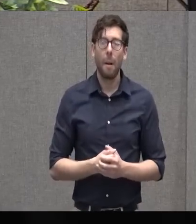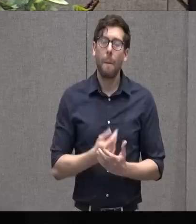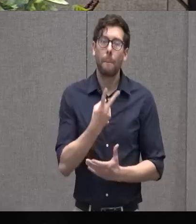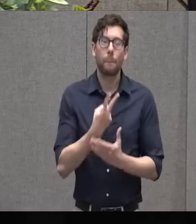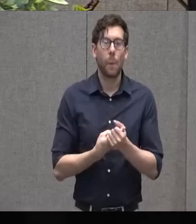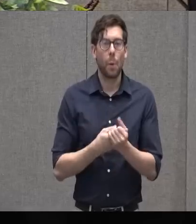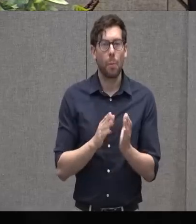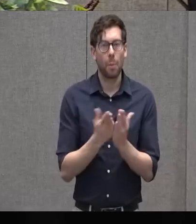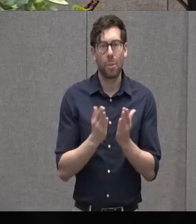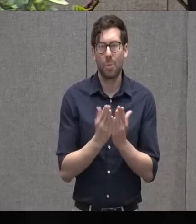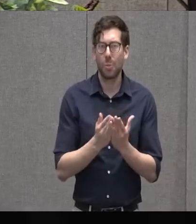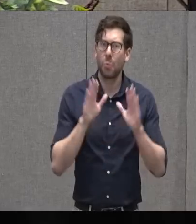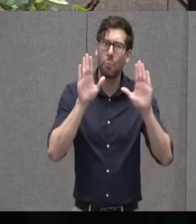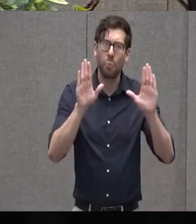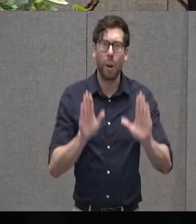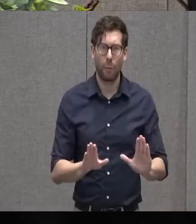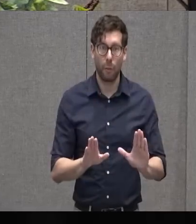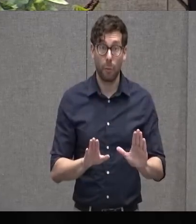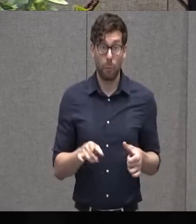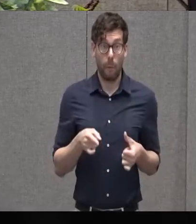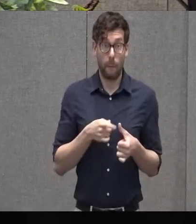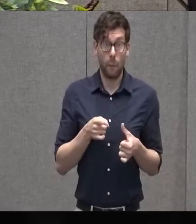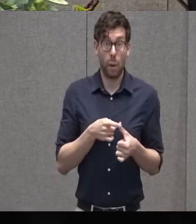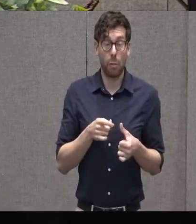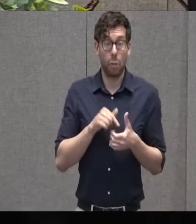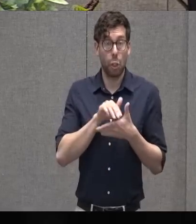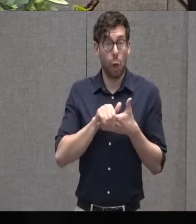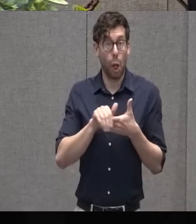I'll make my dollar symbol and both of these books